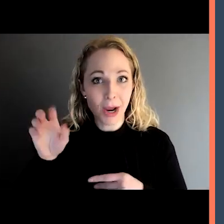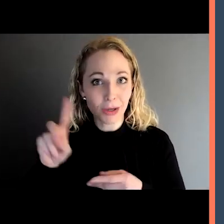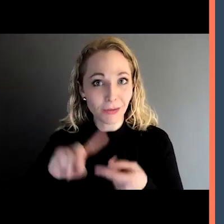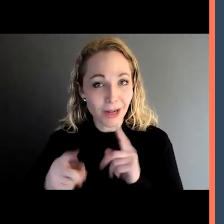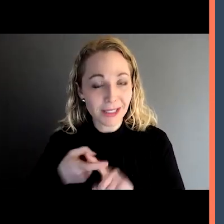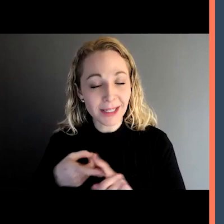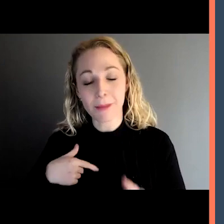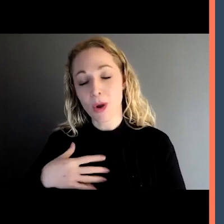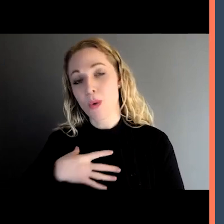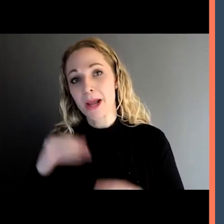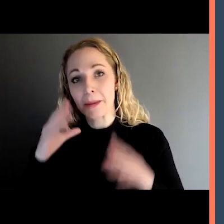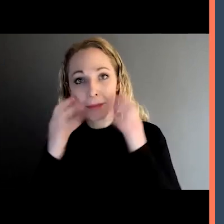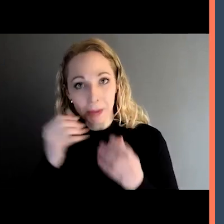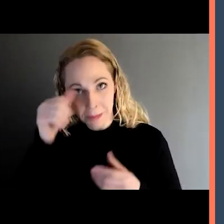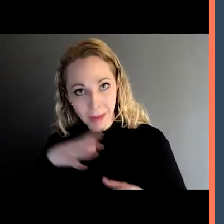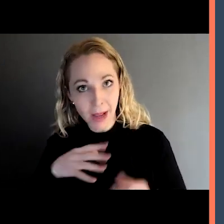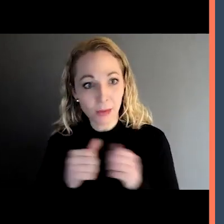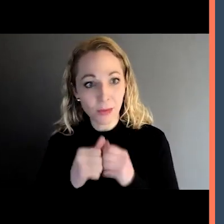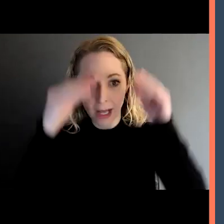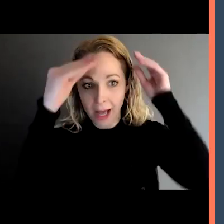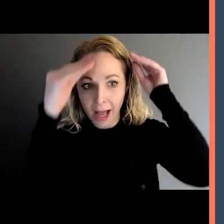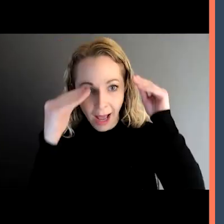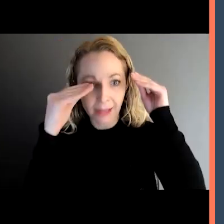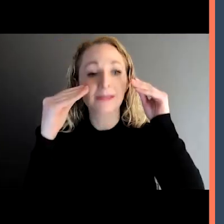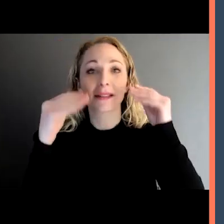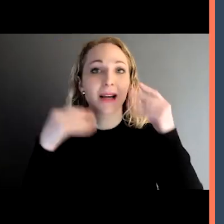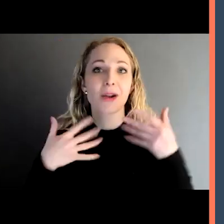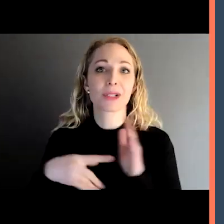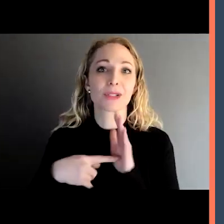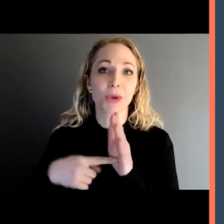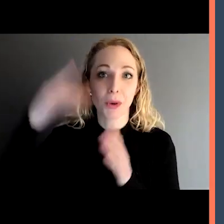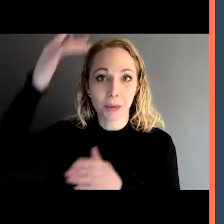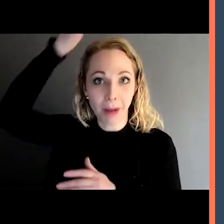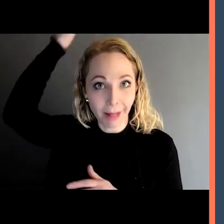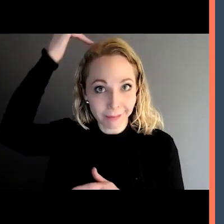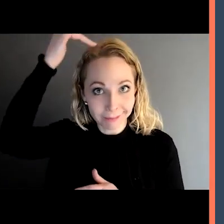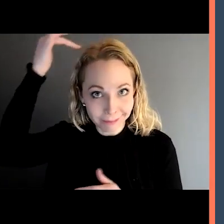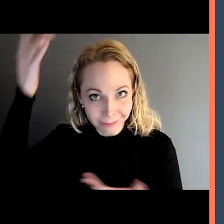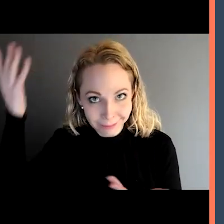HAT TO NOT SHOW THE BALDING HEAD A BLACK SHIRT ON AND